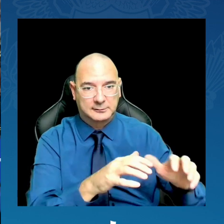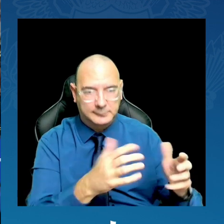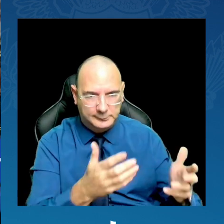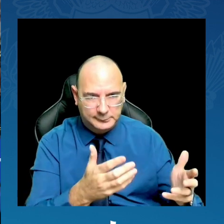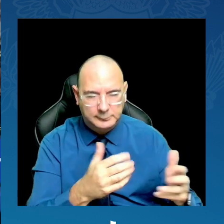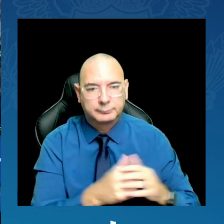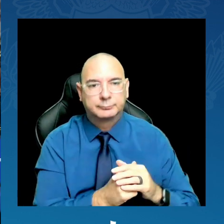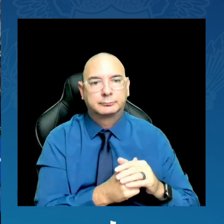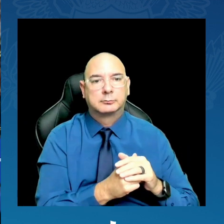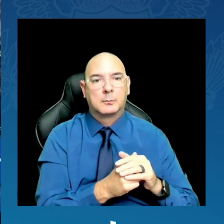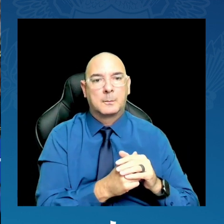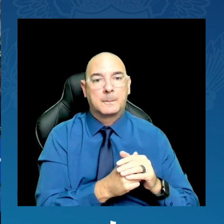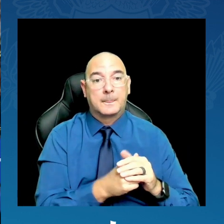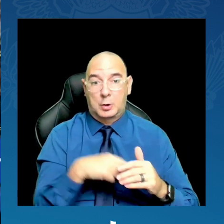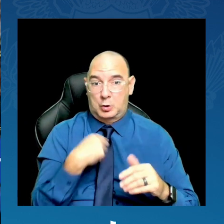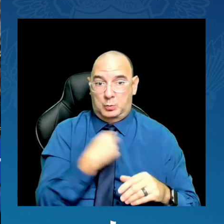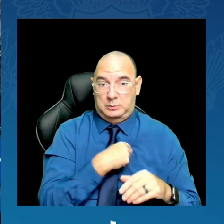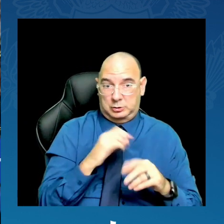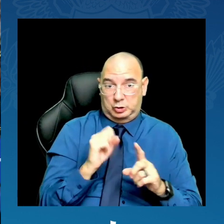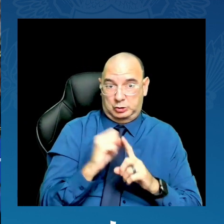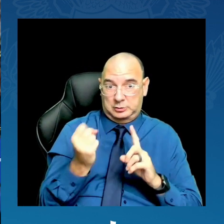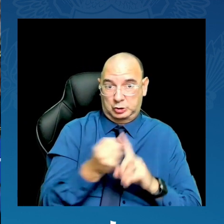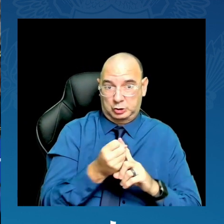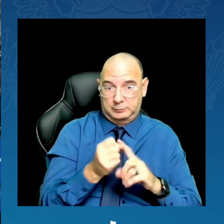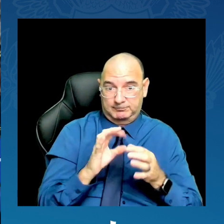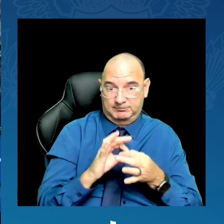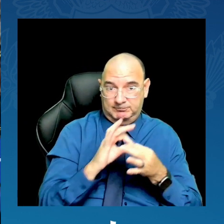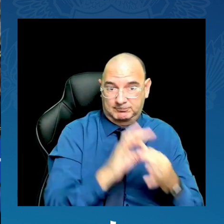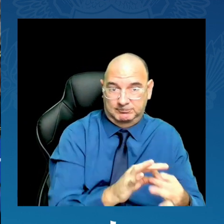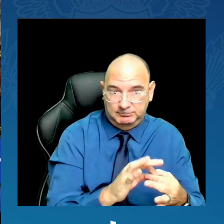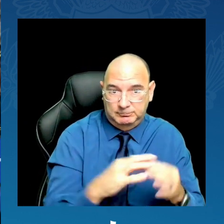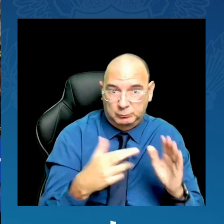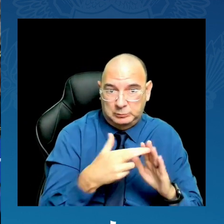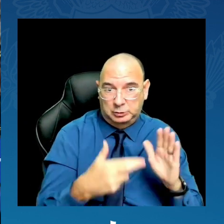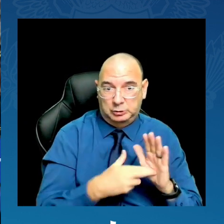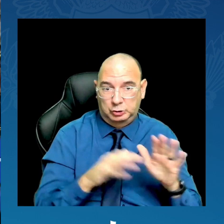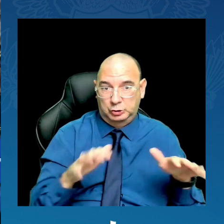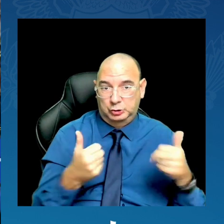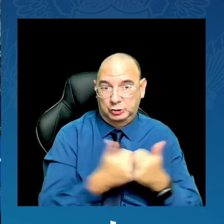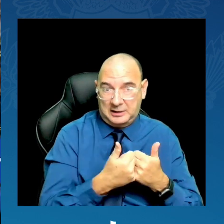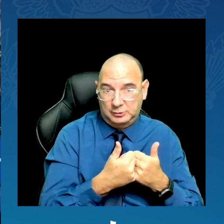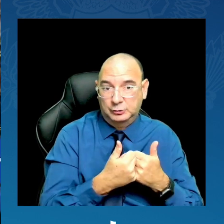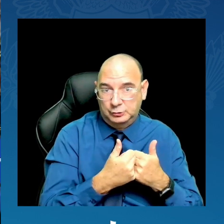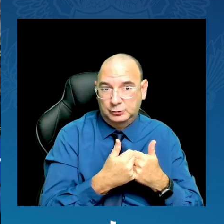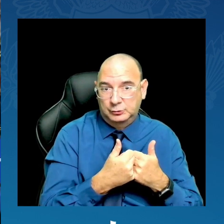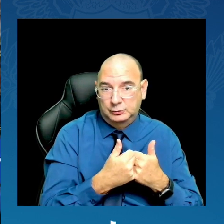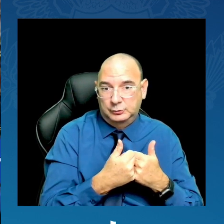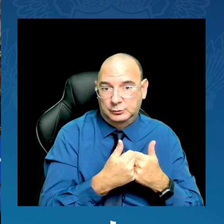of the regulatory challenges? Dr. Sitwell: Thank you, Madam Vice President. It is an honor to speak with you today.